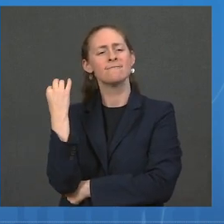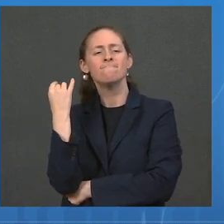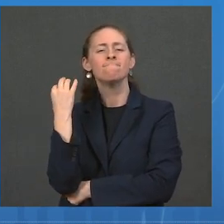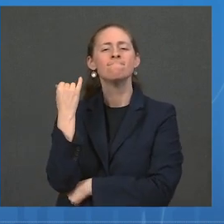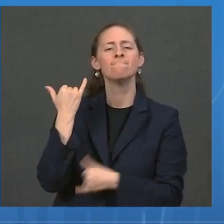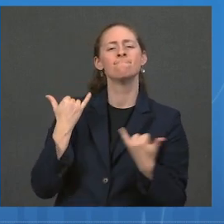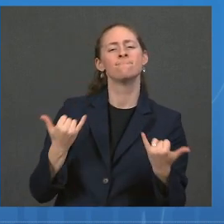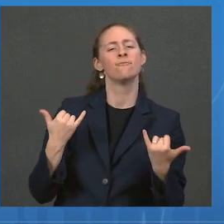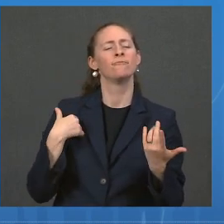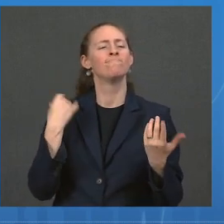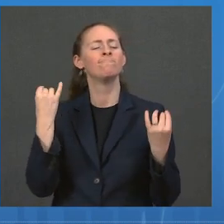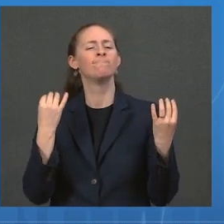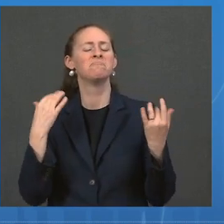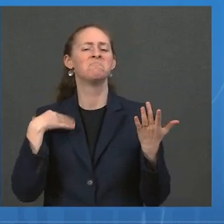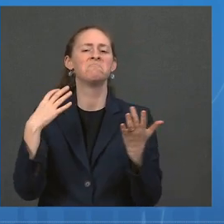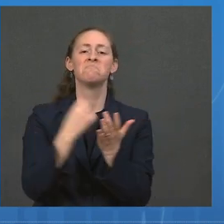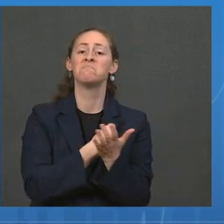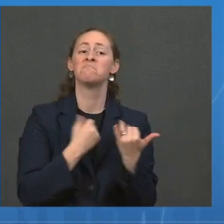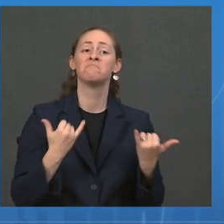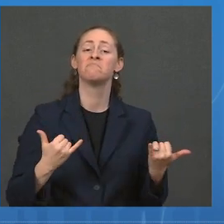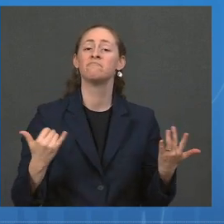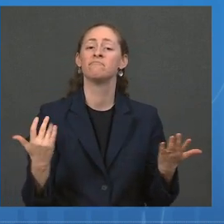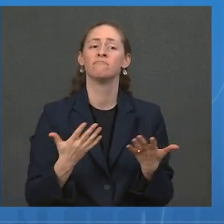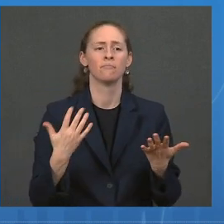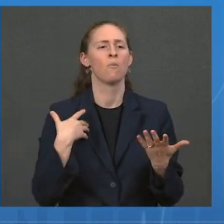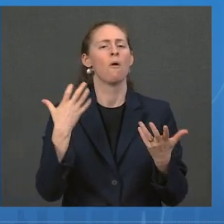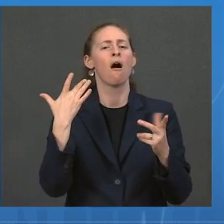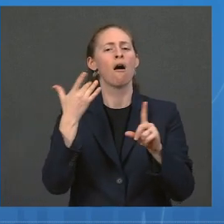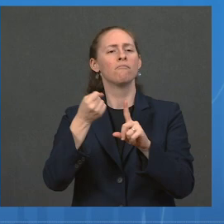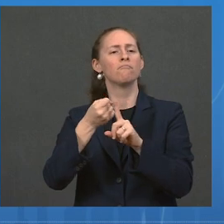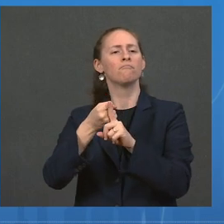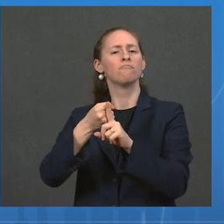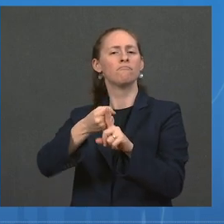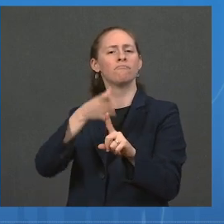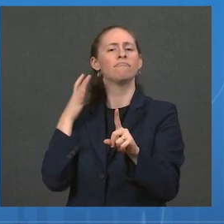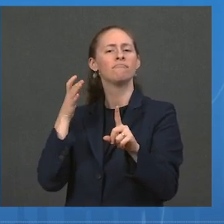is put a historical perspective upon what she has just said --